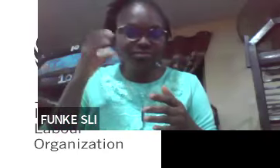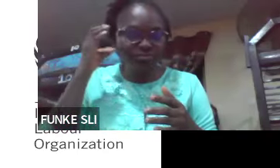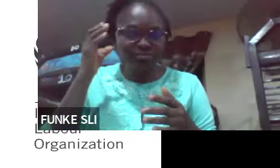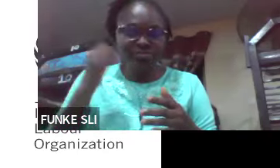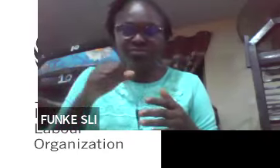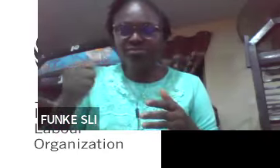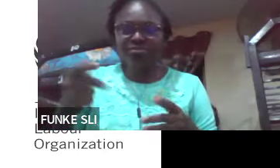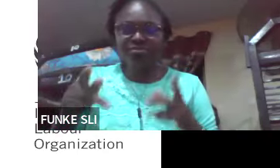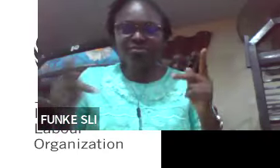Dotun Akinseinde: join.